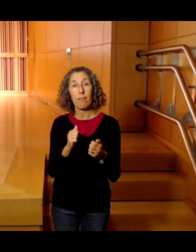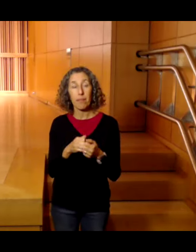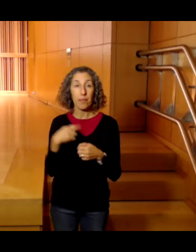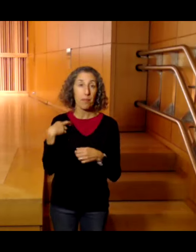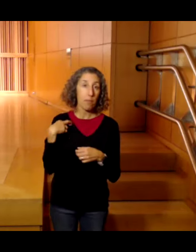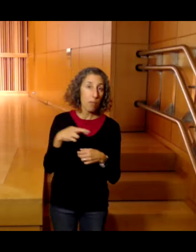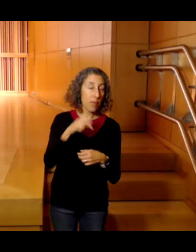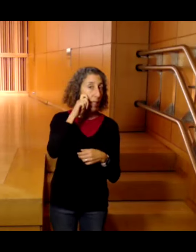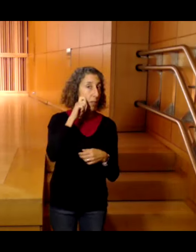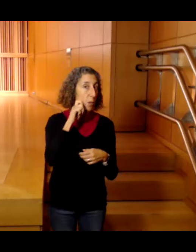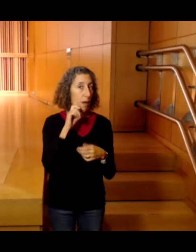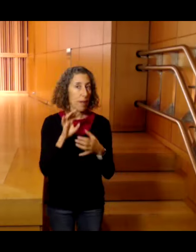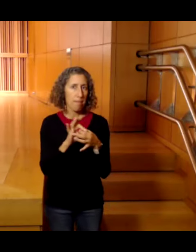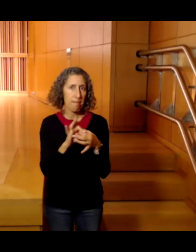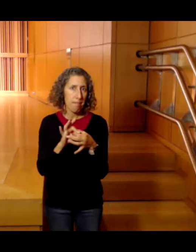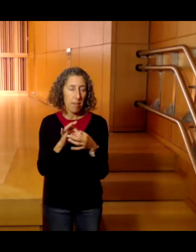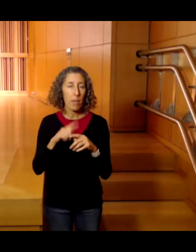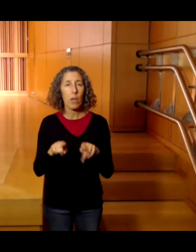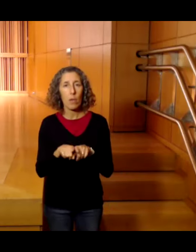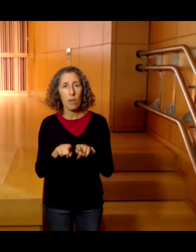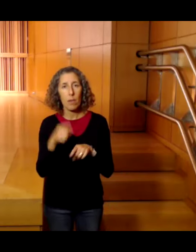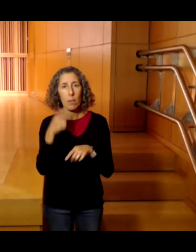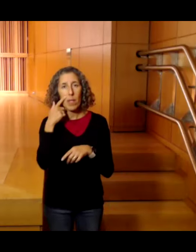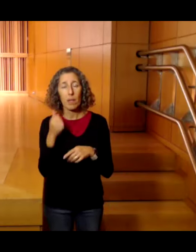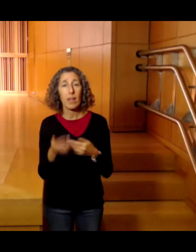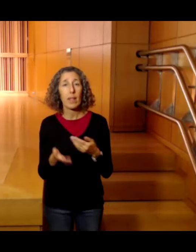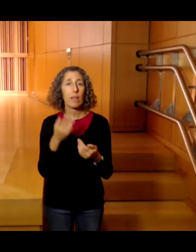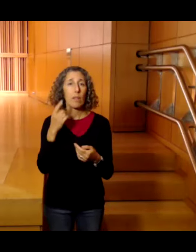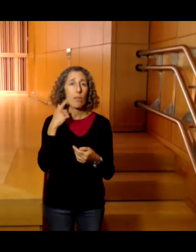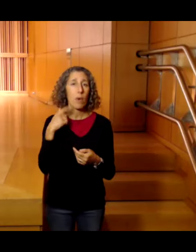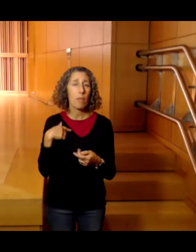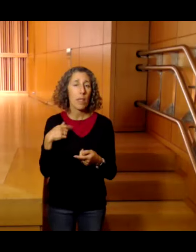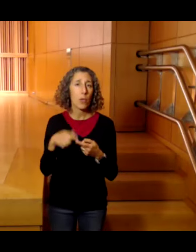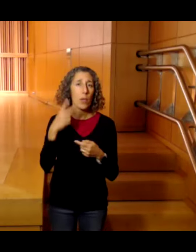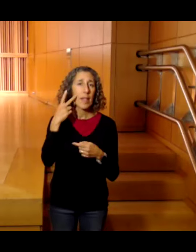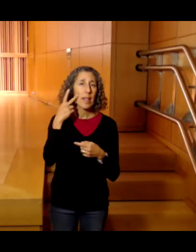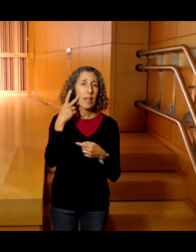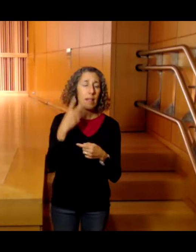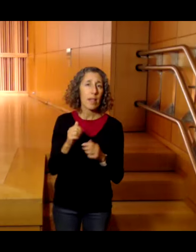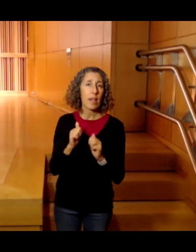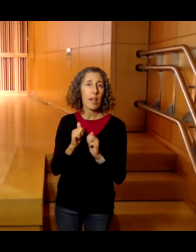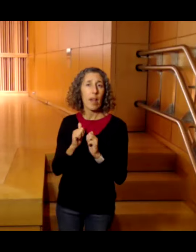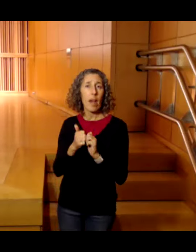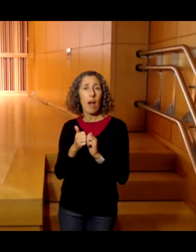Because… but also because. It is easy for me to see the ways in which the manuscript operated for Baldwin.